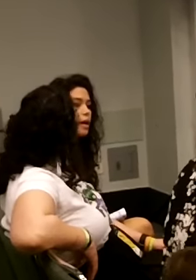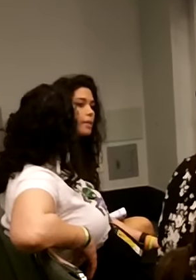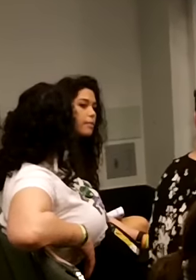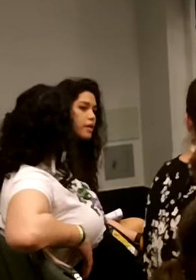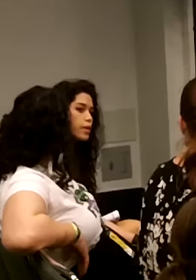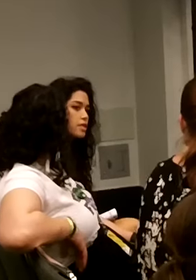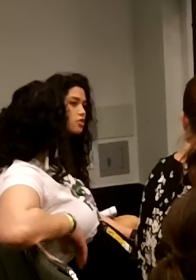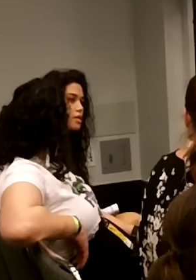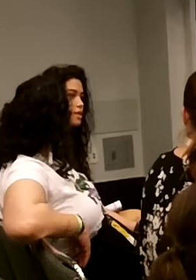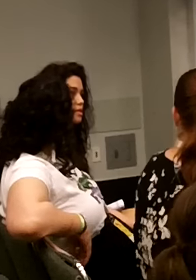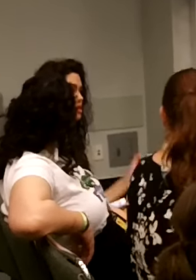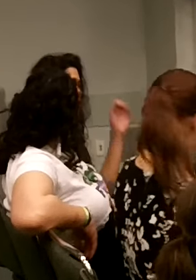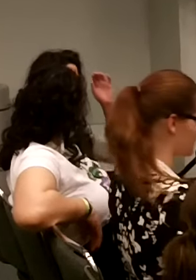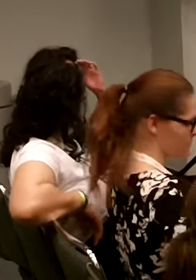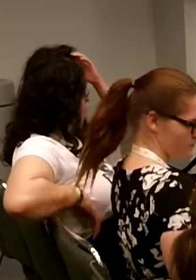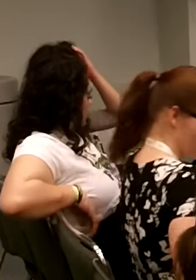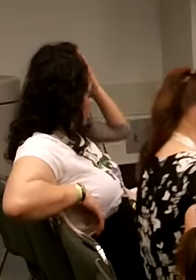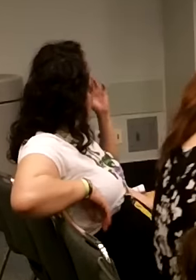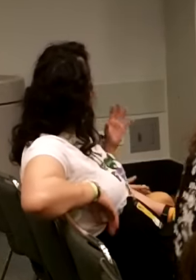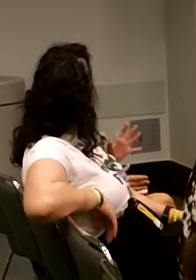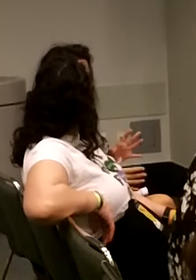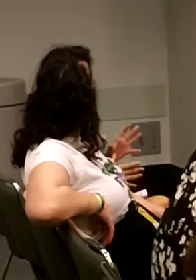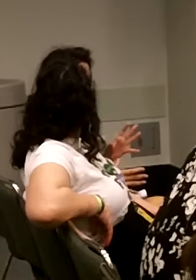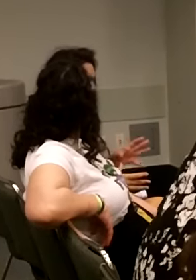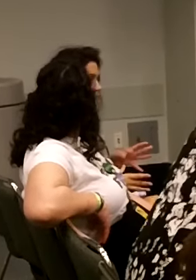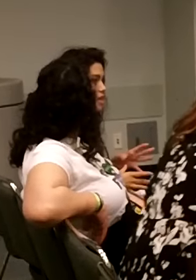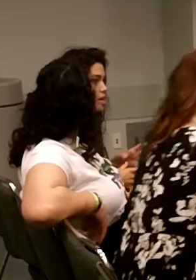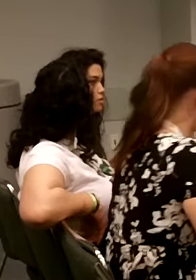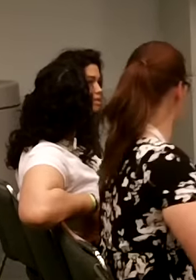And my question is sometimes when I caption my videos,